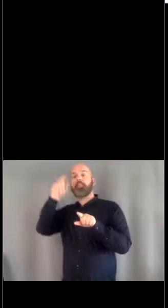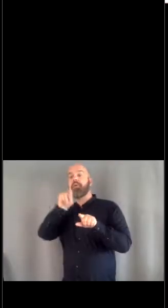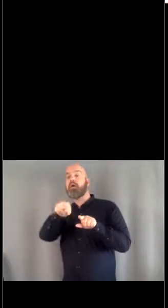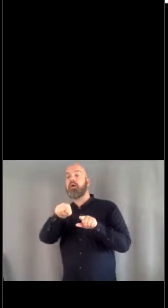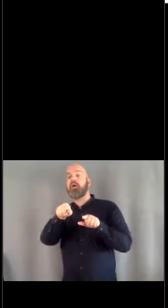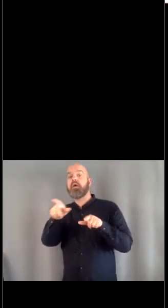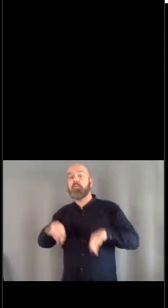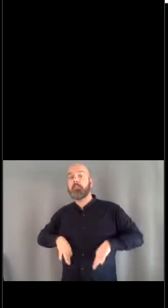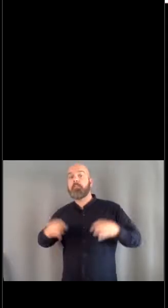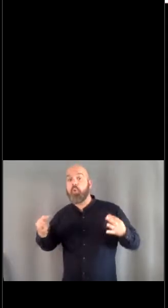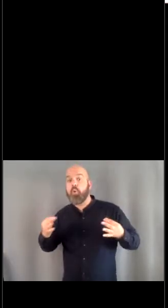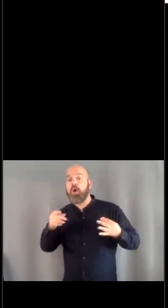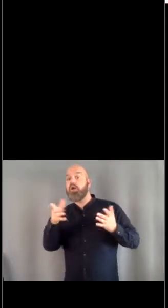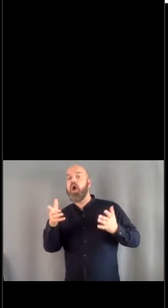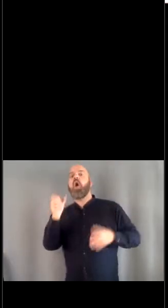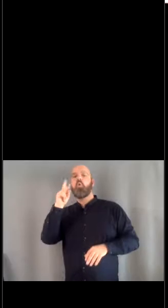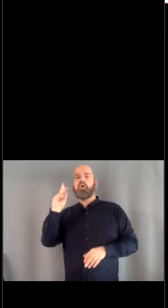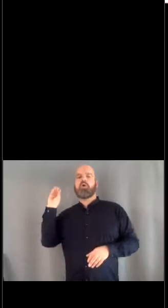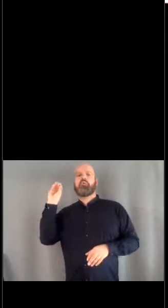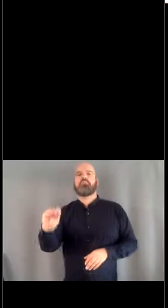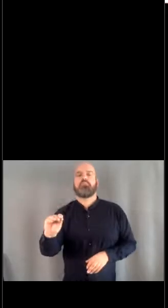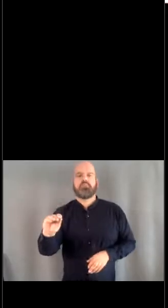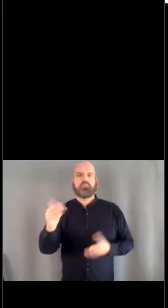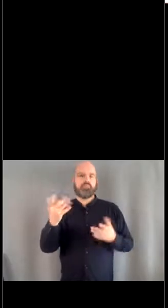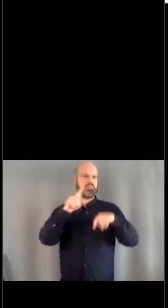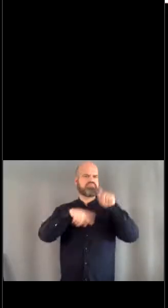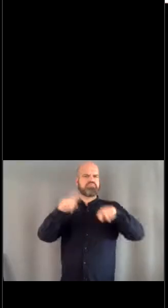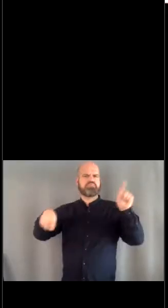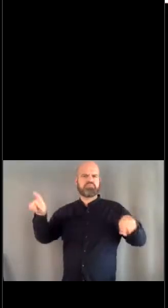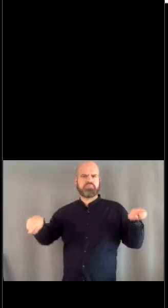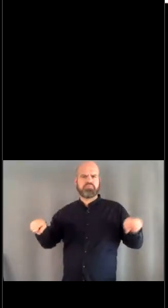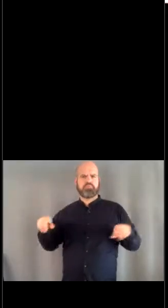Some countries automatically cover disability by health insurance.